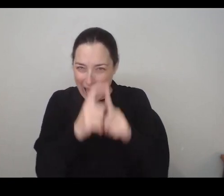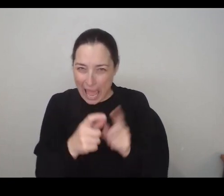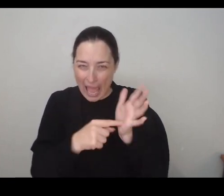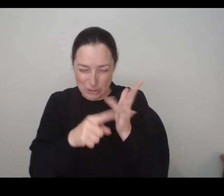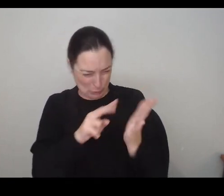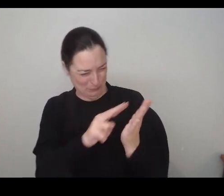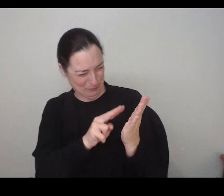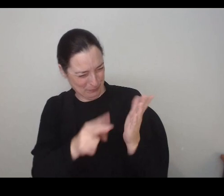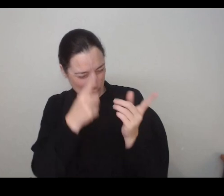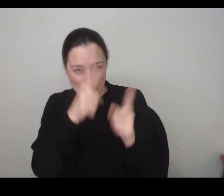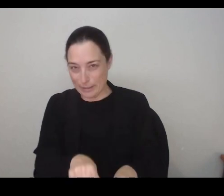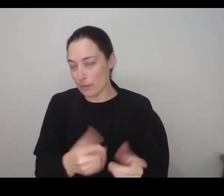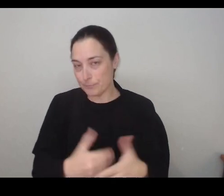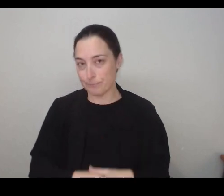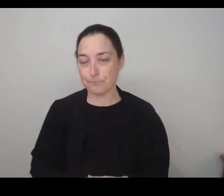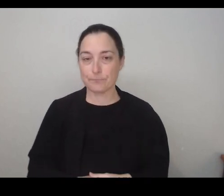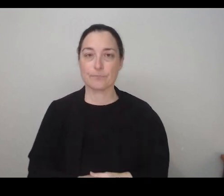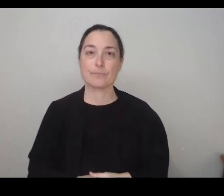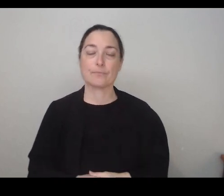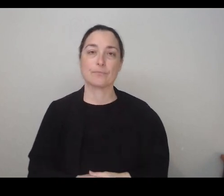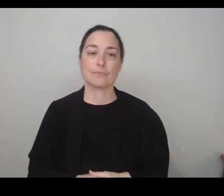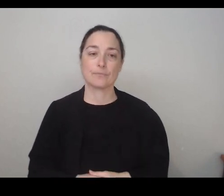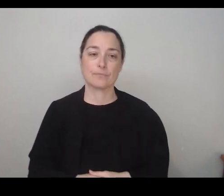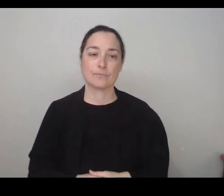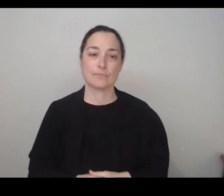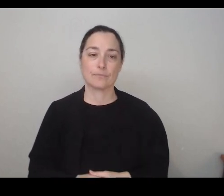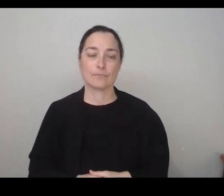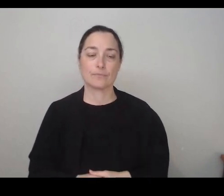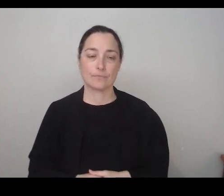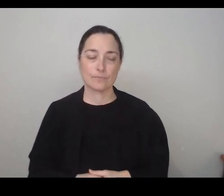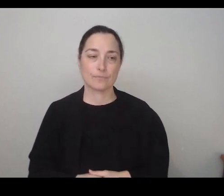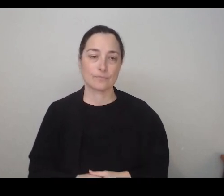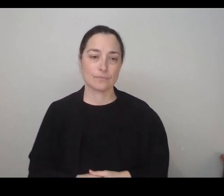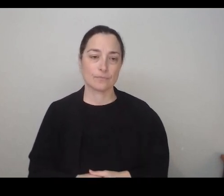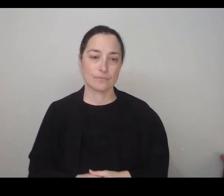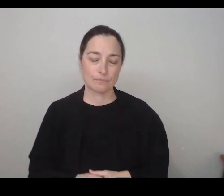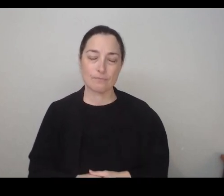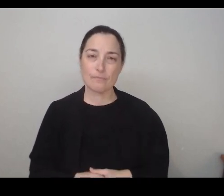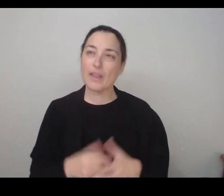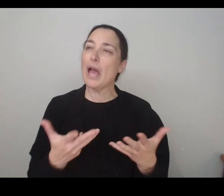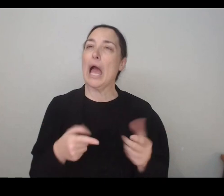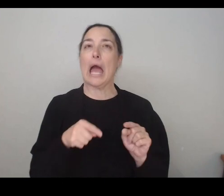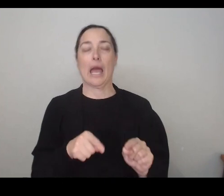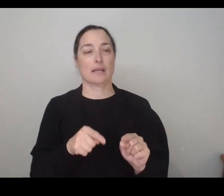Anyway, it's normally considered as kind of reservoir of anecdotes and so on,